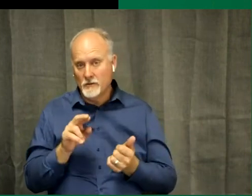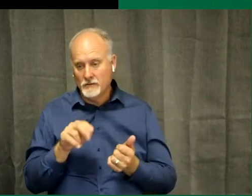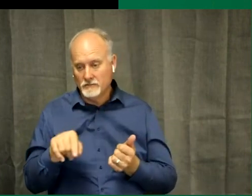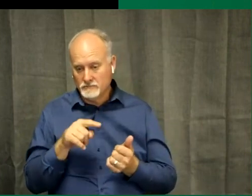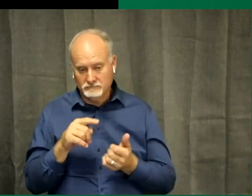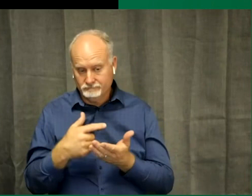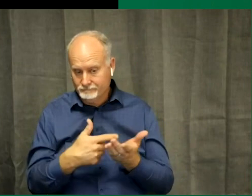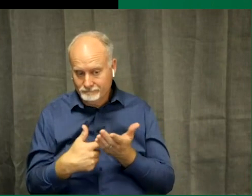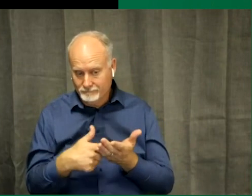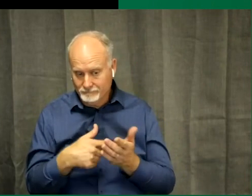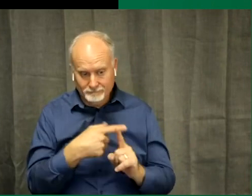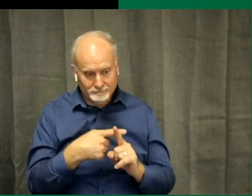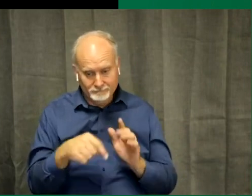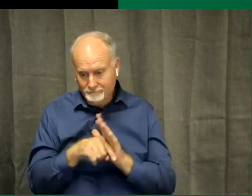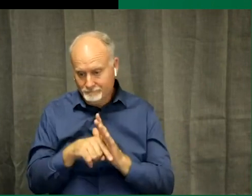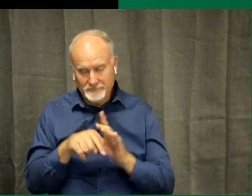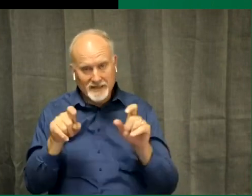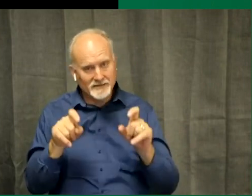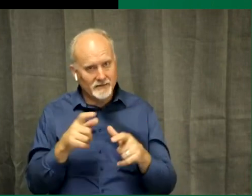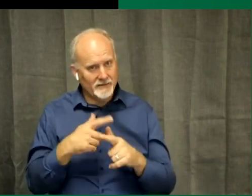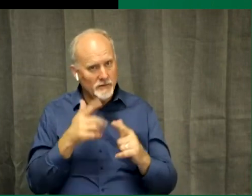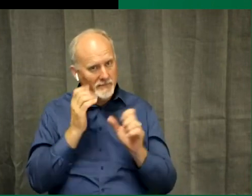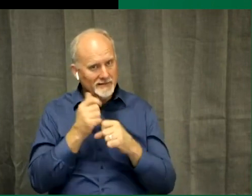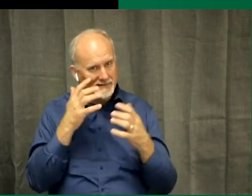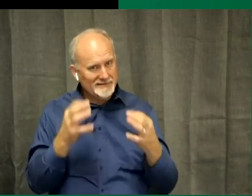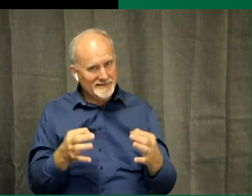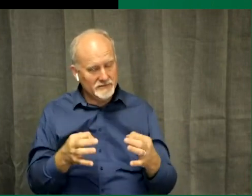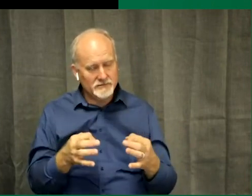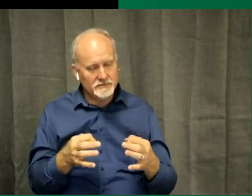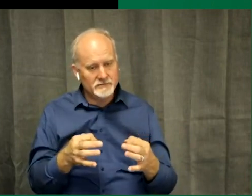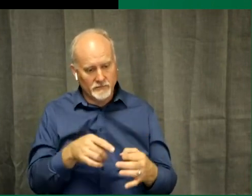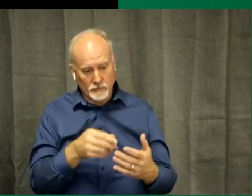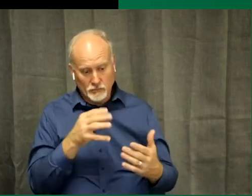and then we have a shared decision-making process but in the end if a student wants to be tested